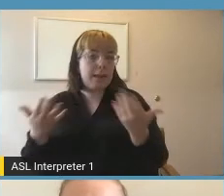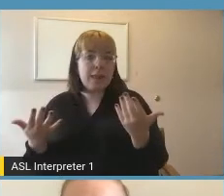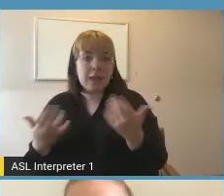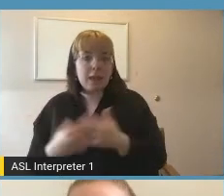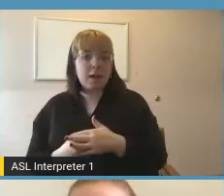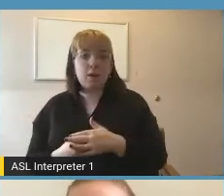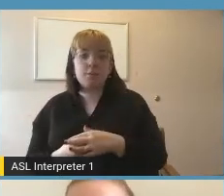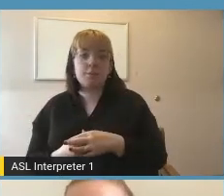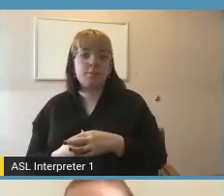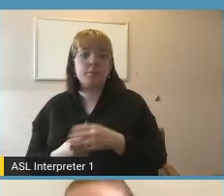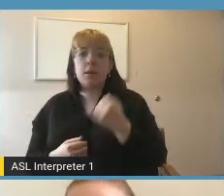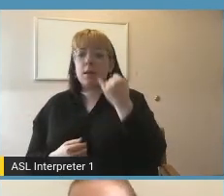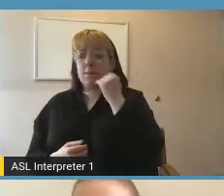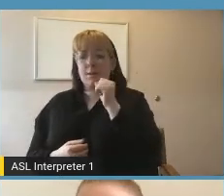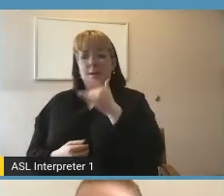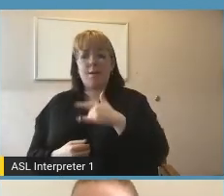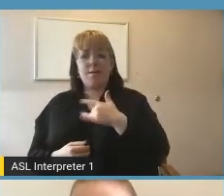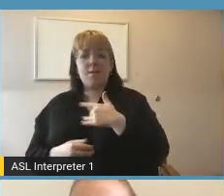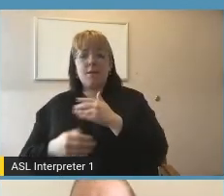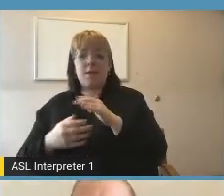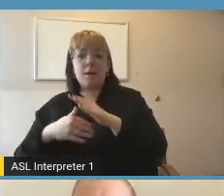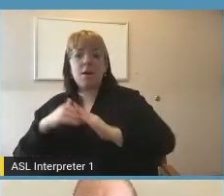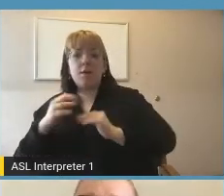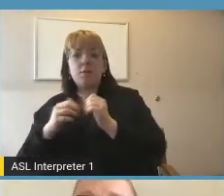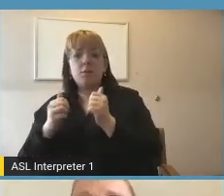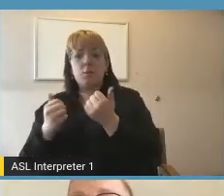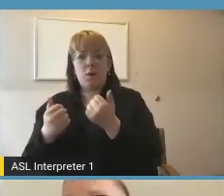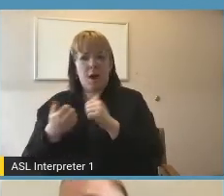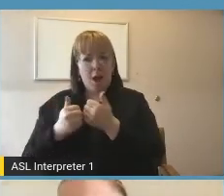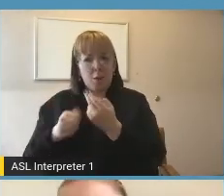not feeling comfortable or sure about how you want to use music, listen to your favorite